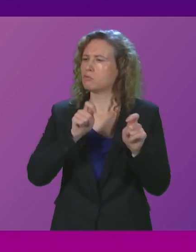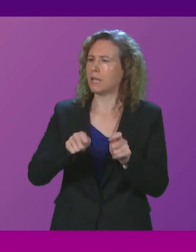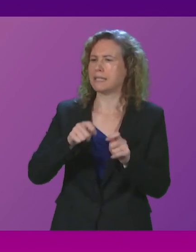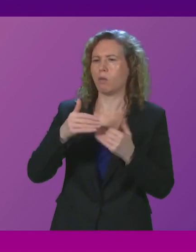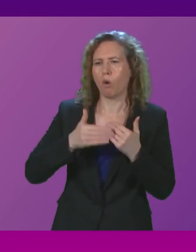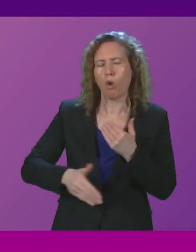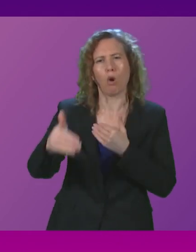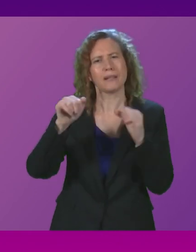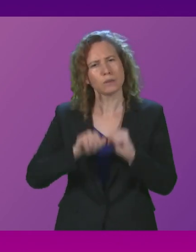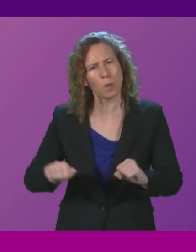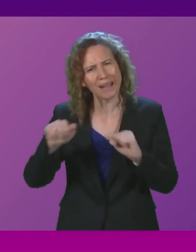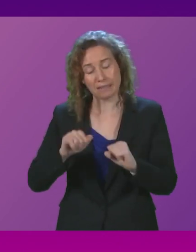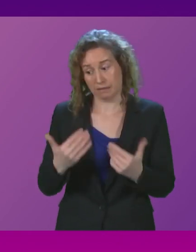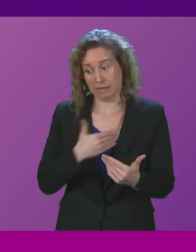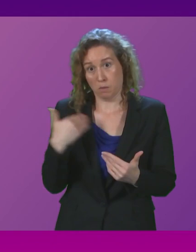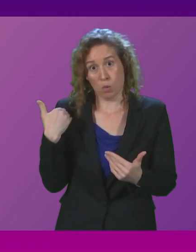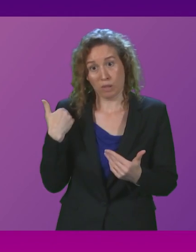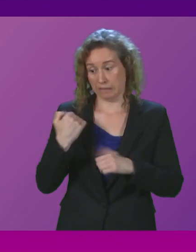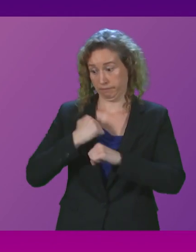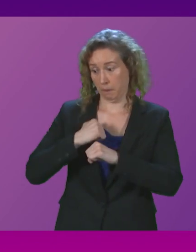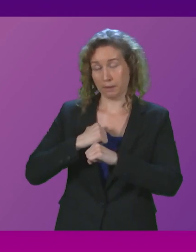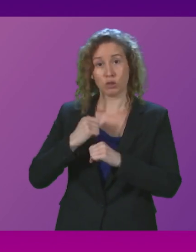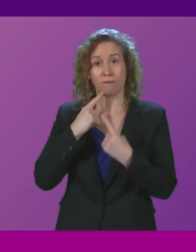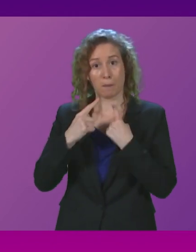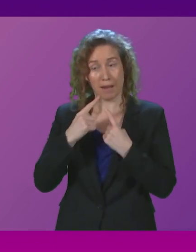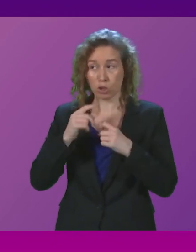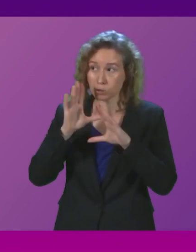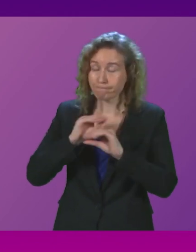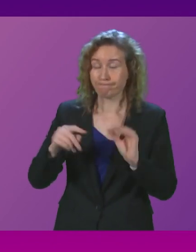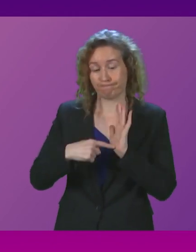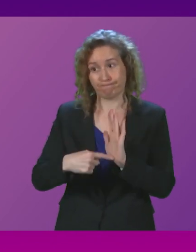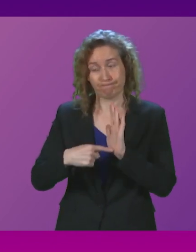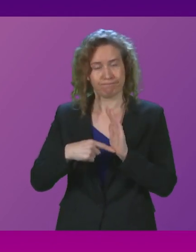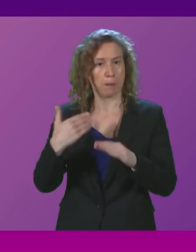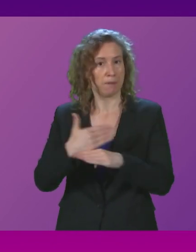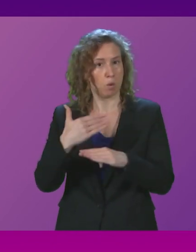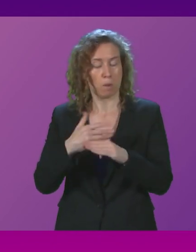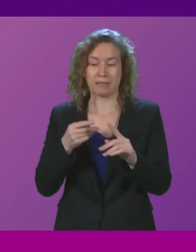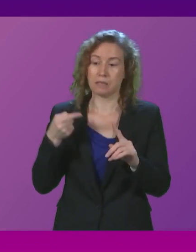Just this morning, information has been published about performance against the target to eradicate,